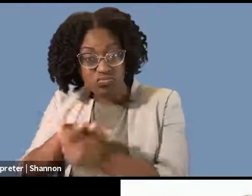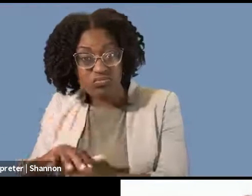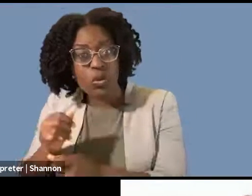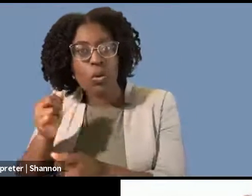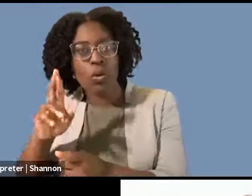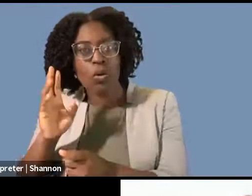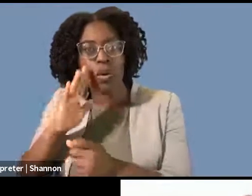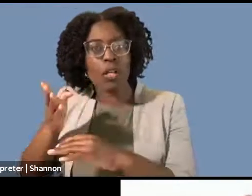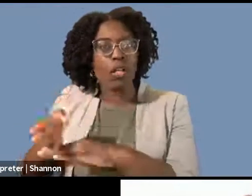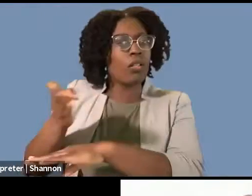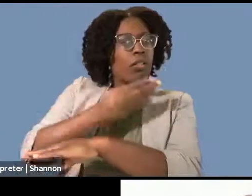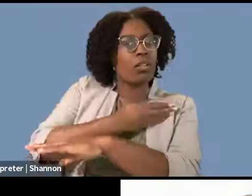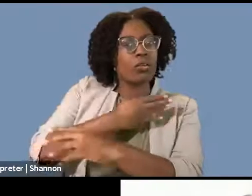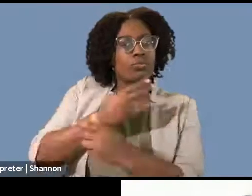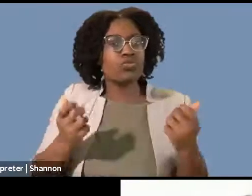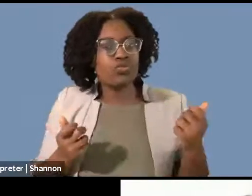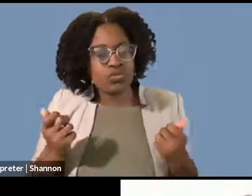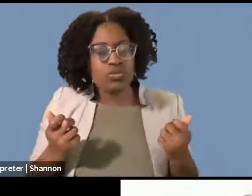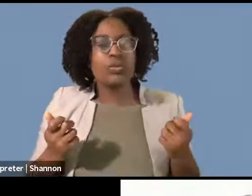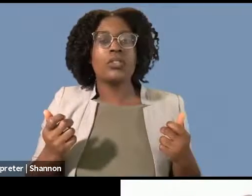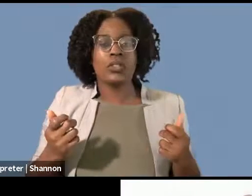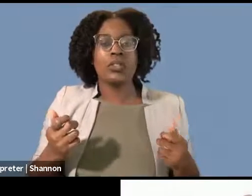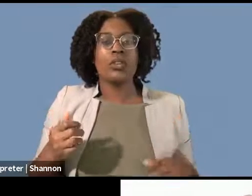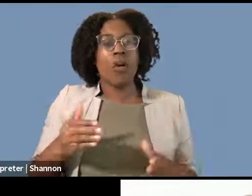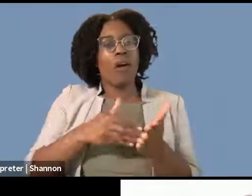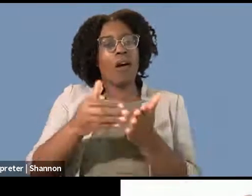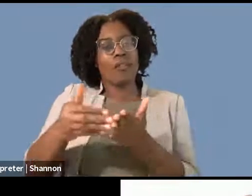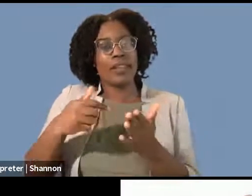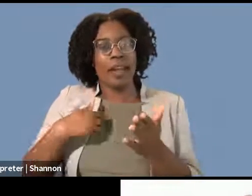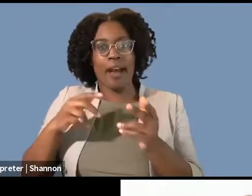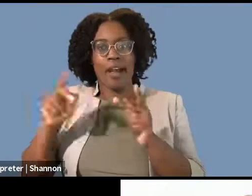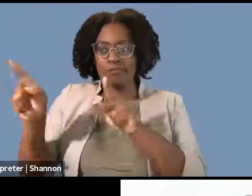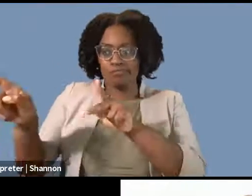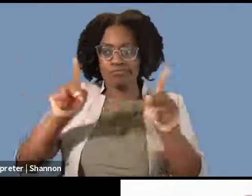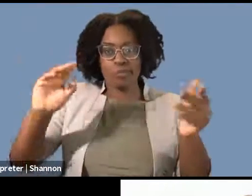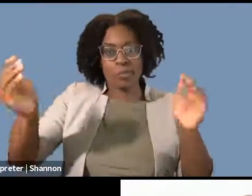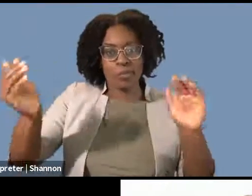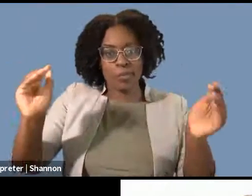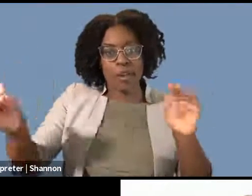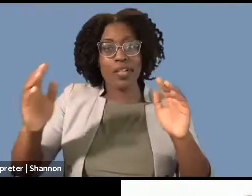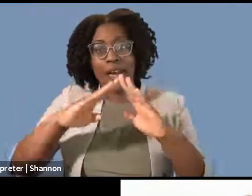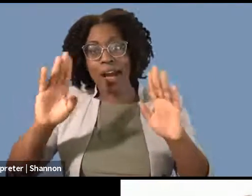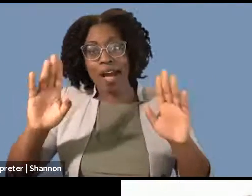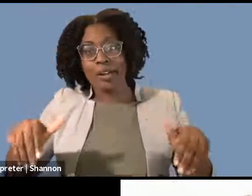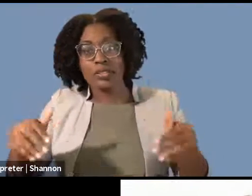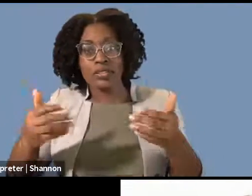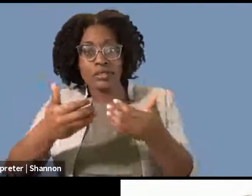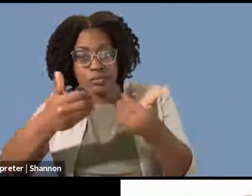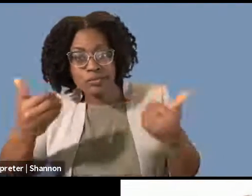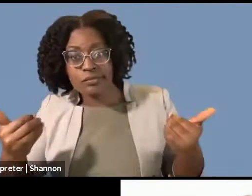in Europe and compare it to the U.S. I talk about housing segregation and how that compares across